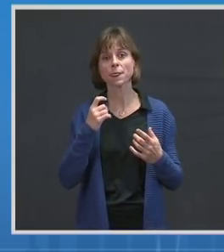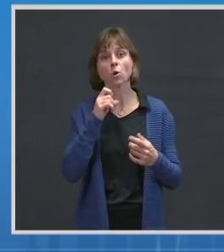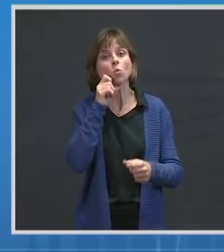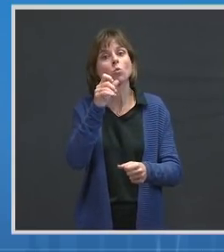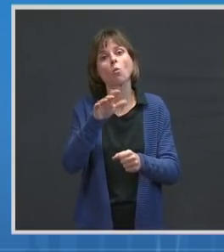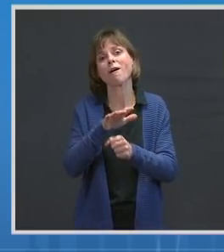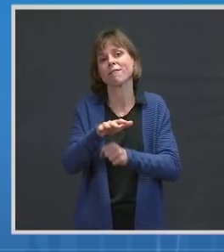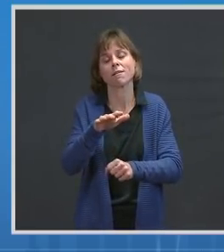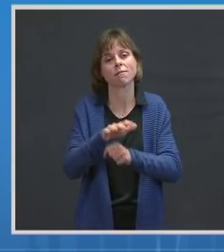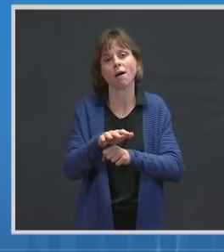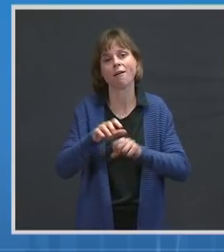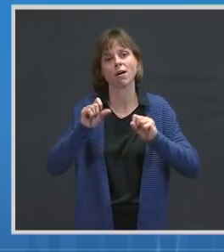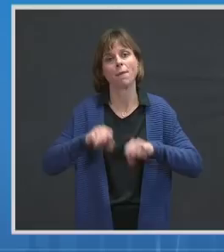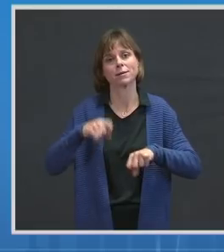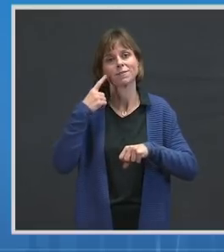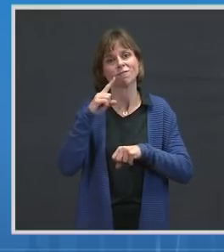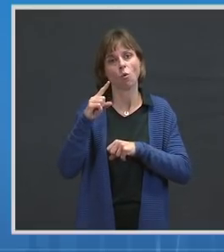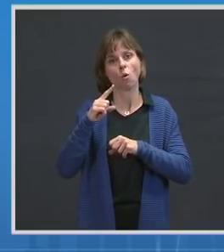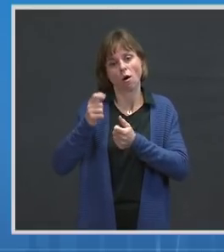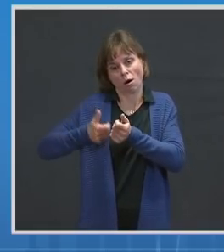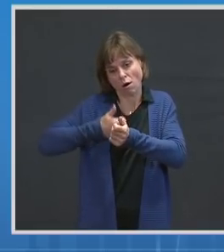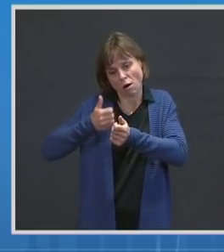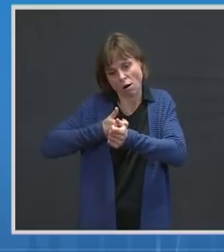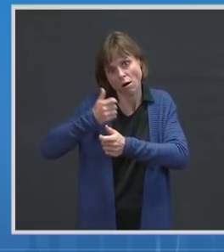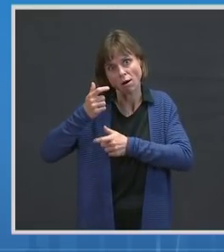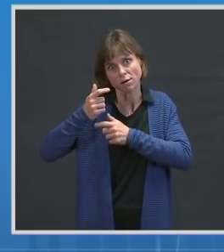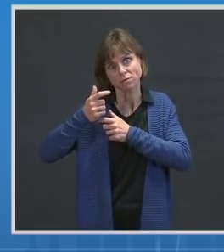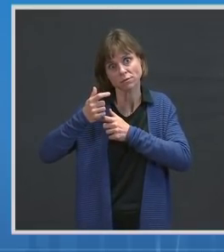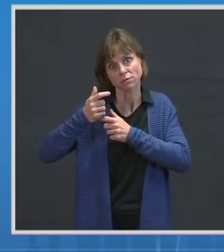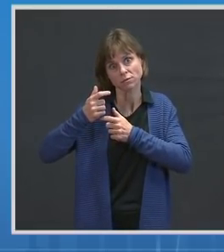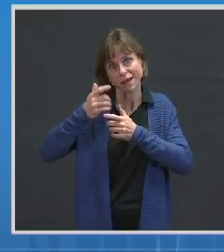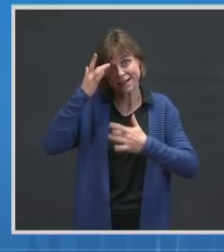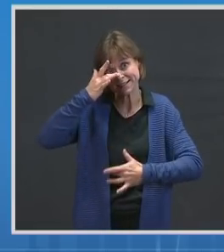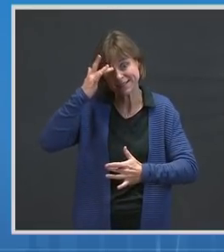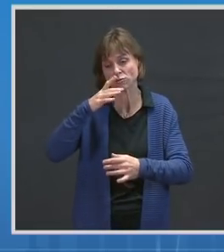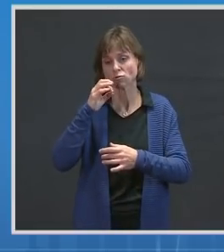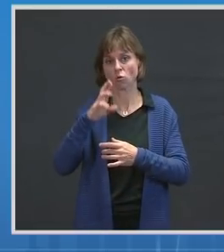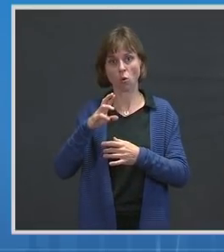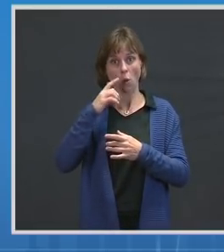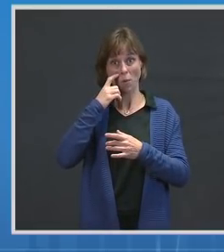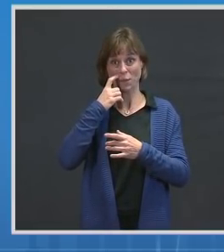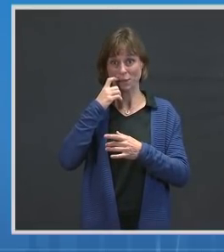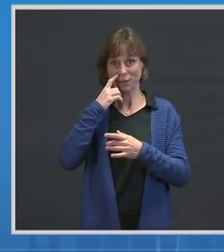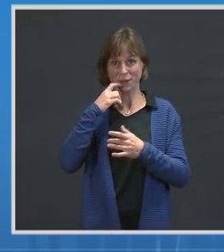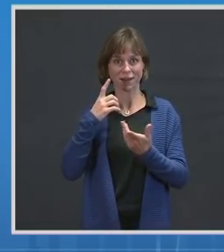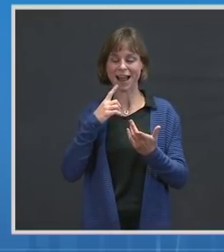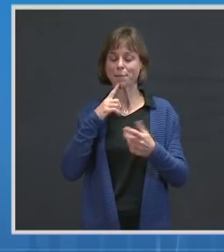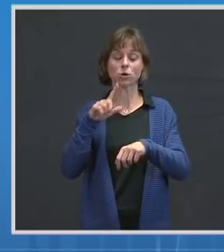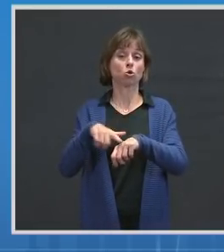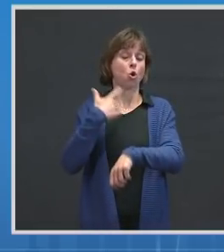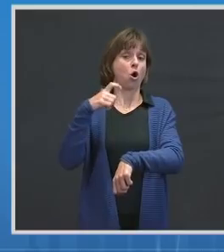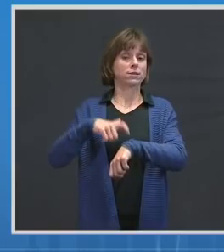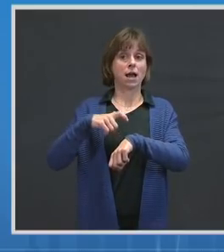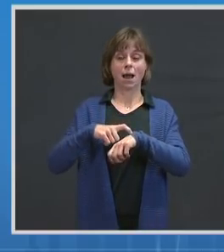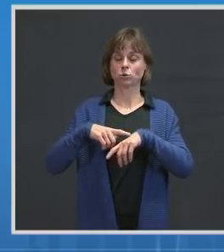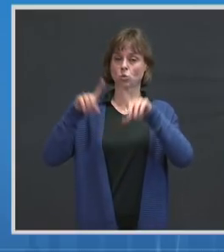and genomic sequencing. It can take way too long to get a test and there are too many barriers to widespread testing and screening.